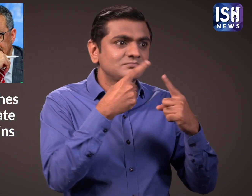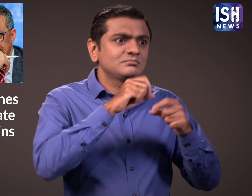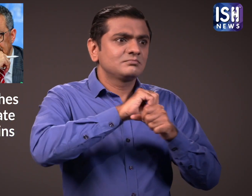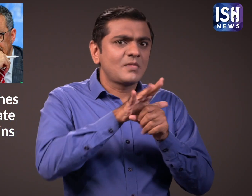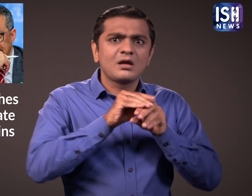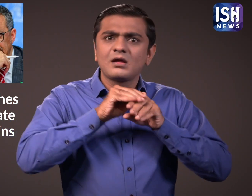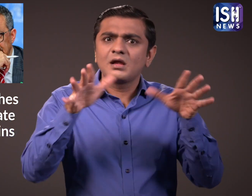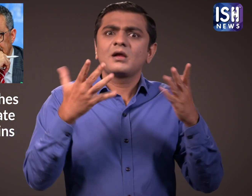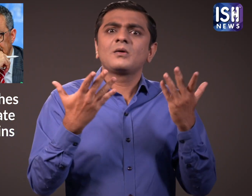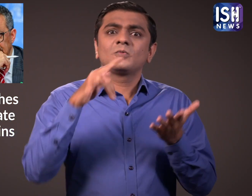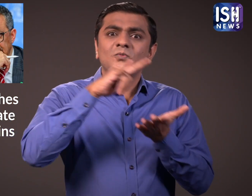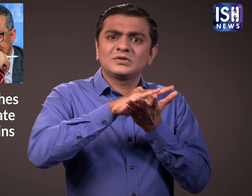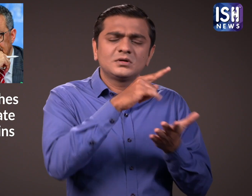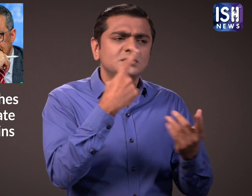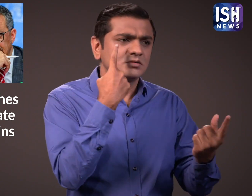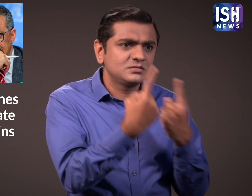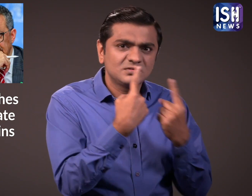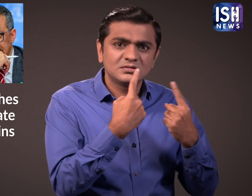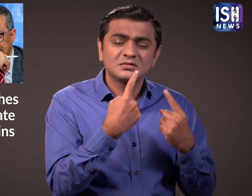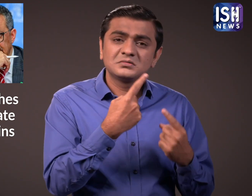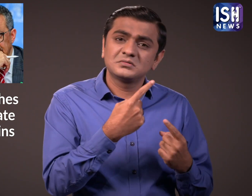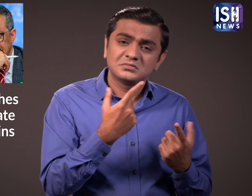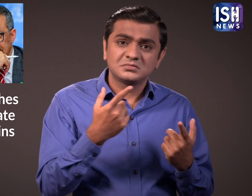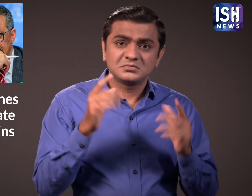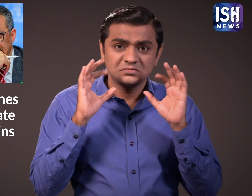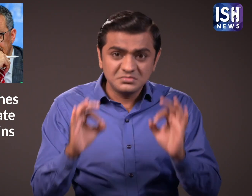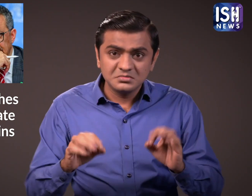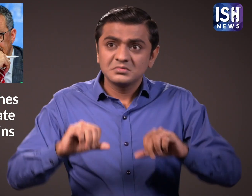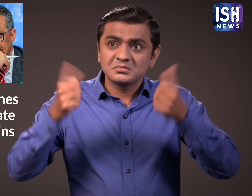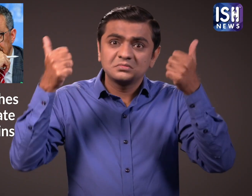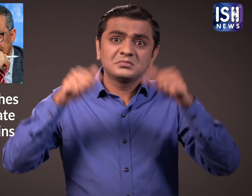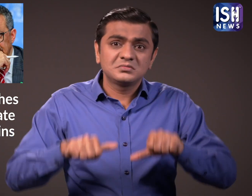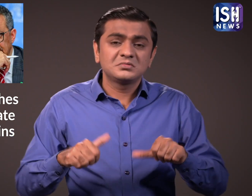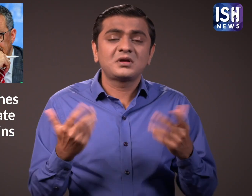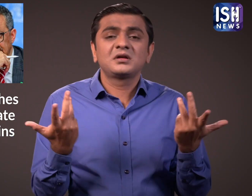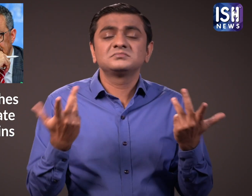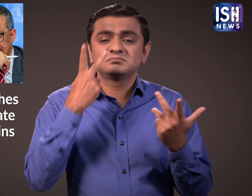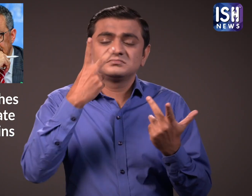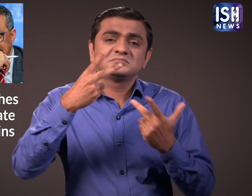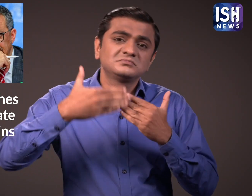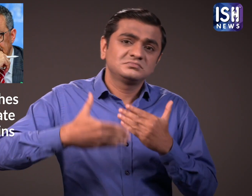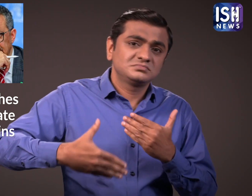it is not sure if the investigation will be successful.